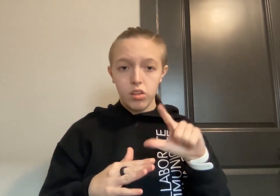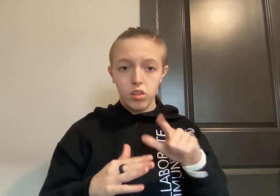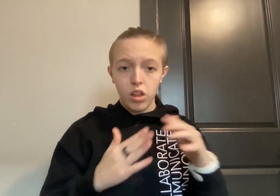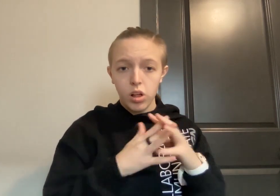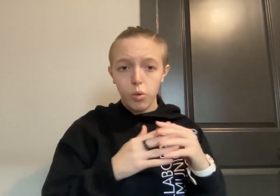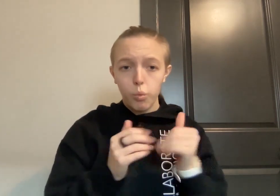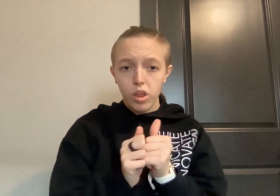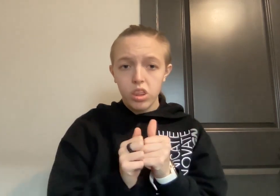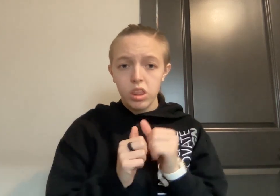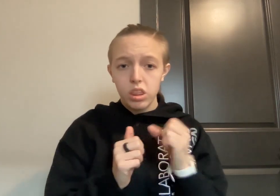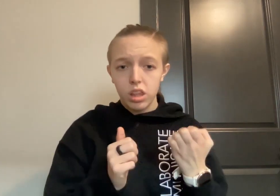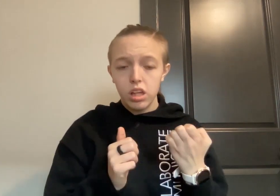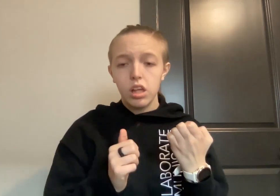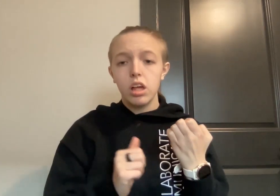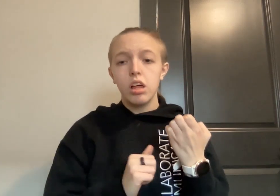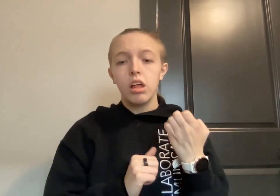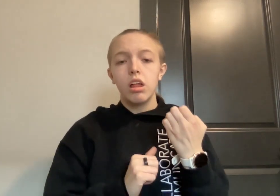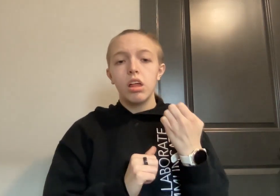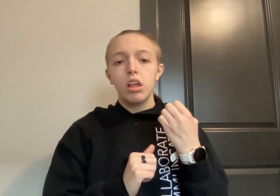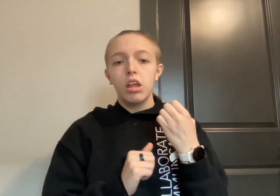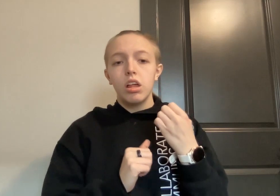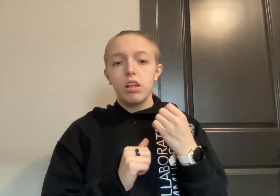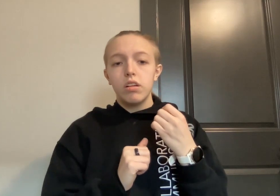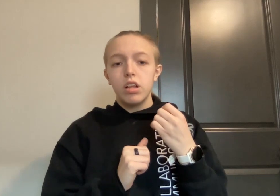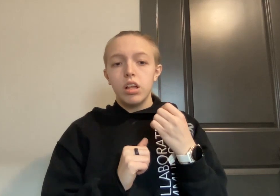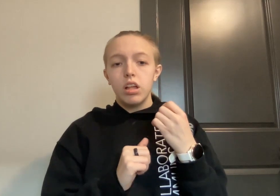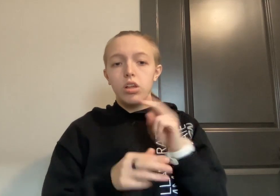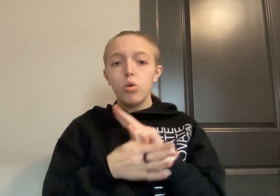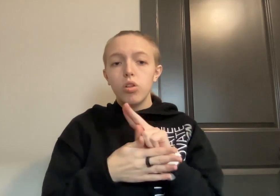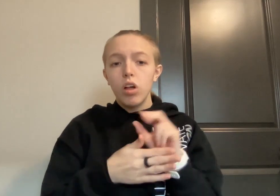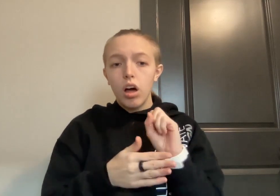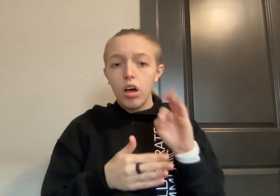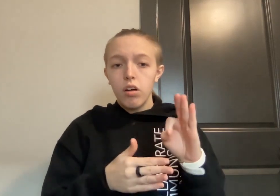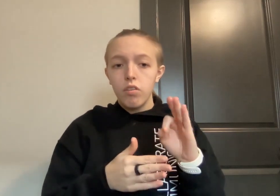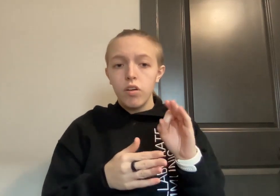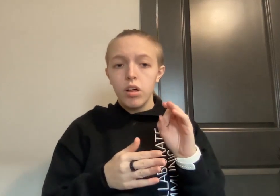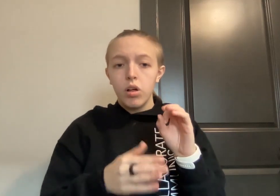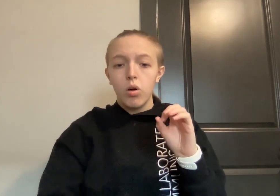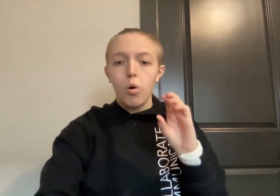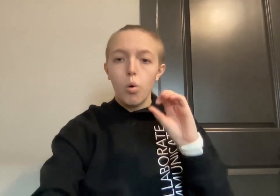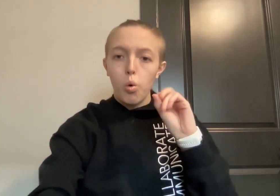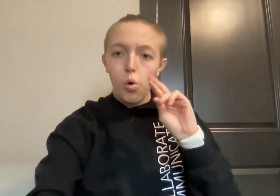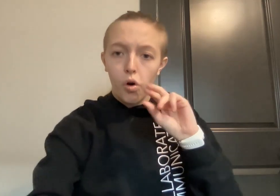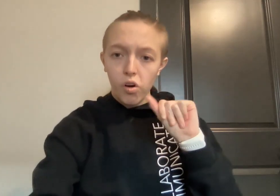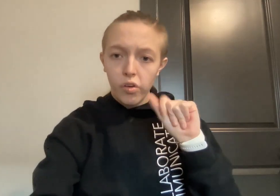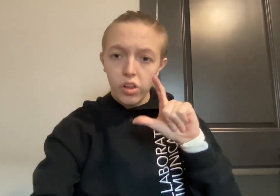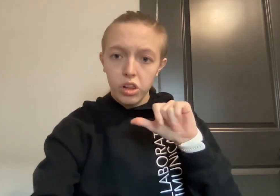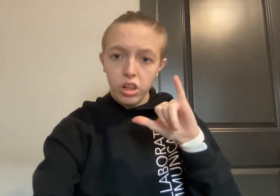along with the use of Oralism